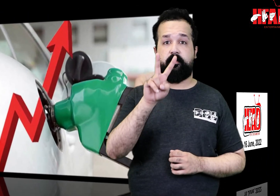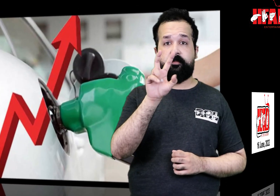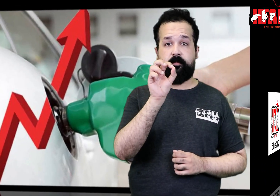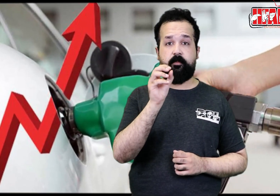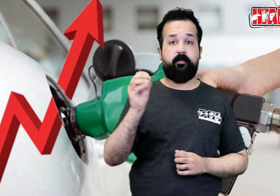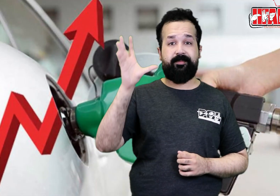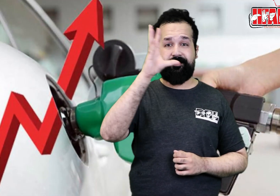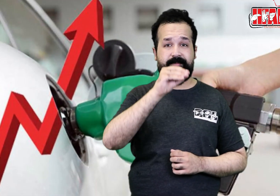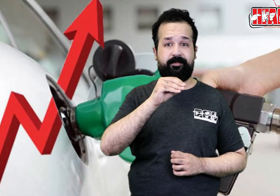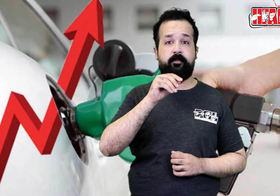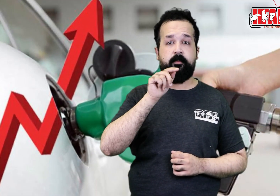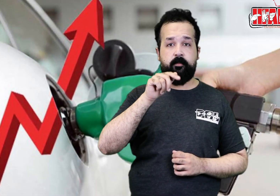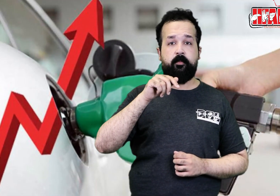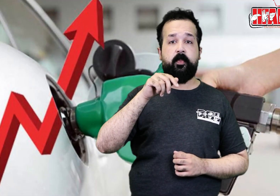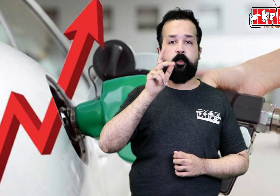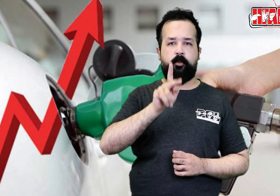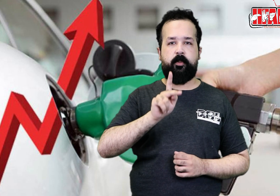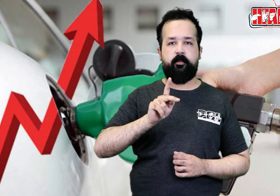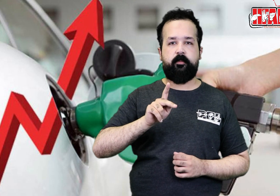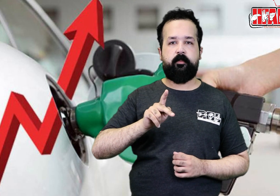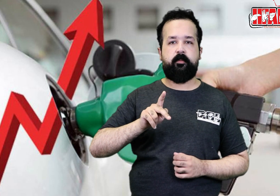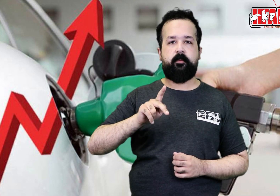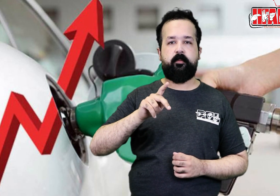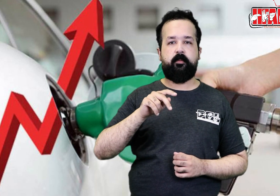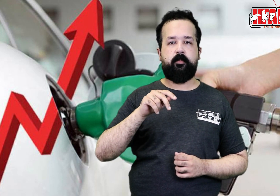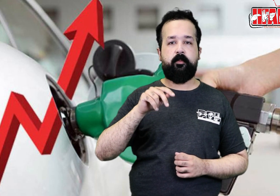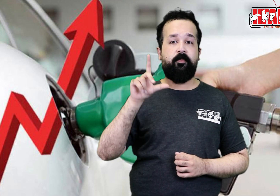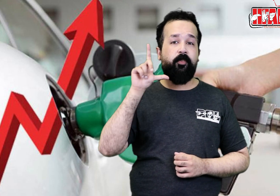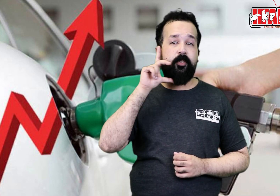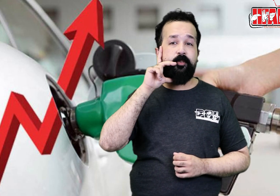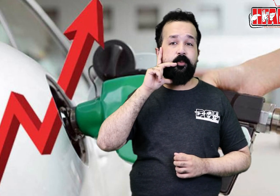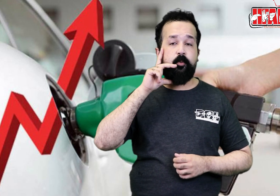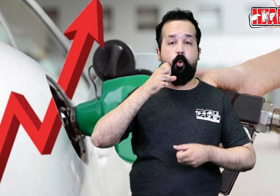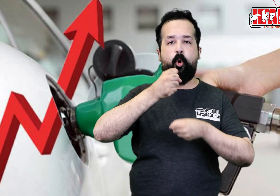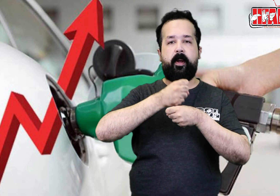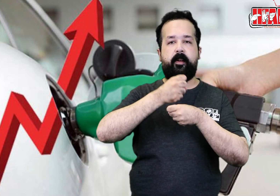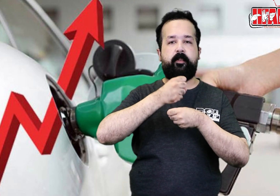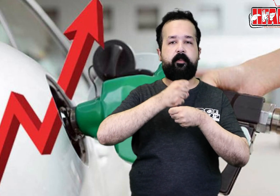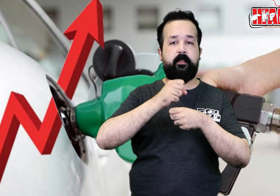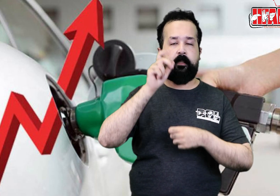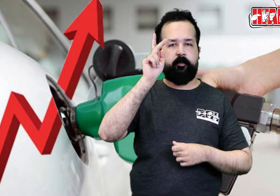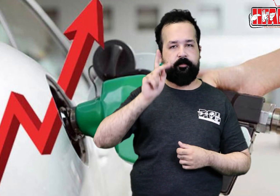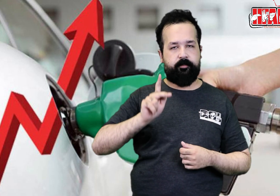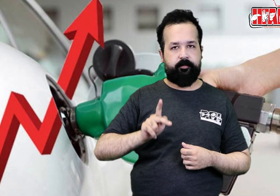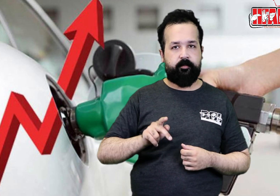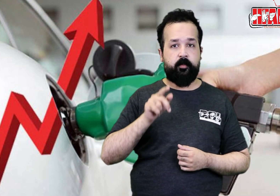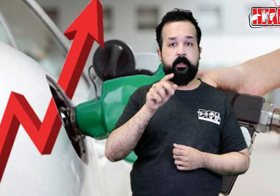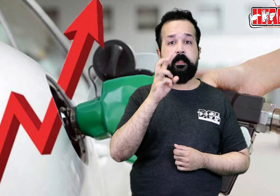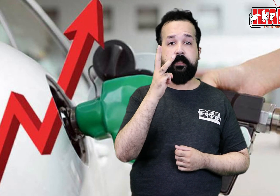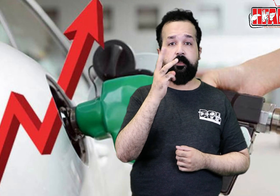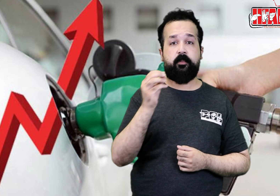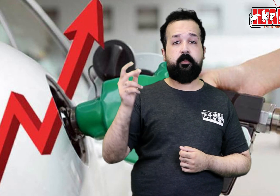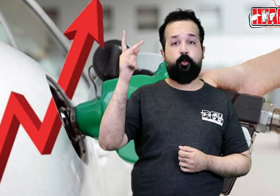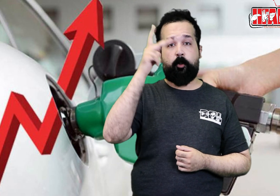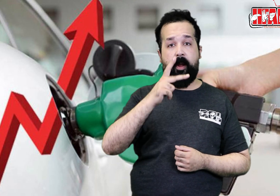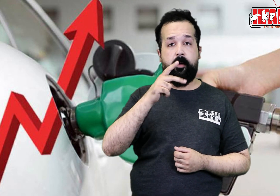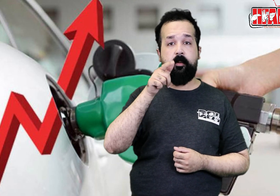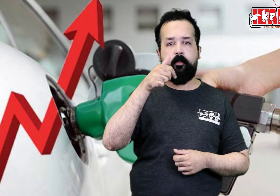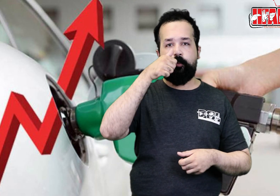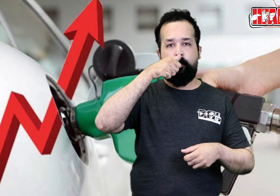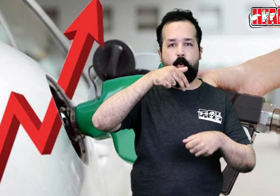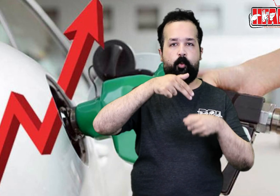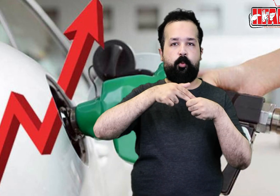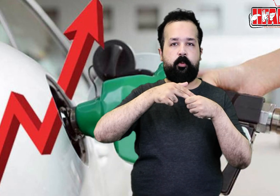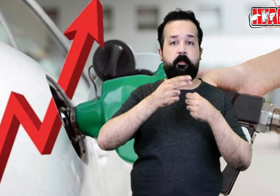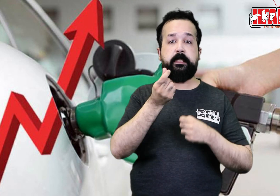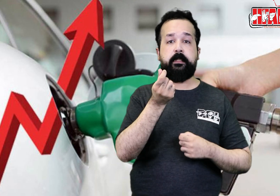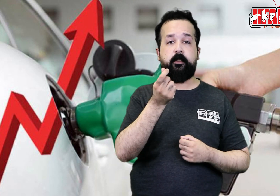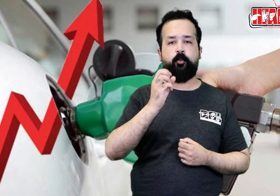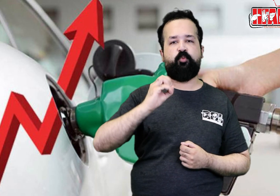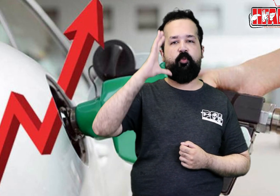In 20 days, the PML-N government has increased the price of petrol for the third time in a row.